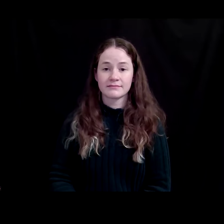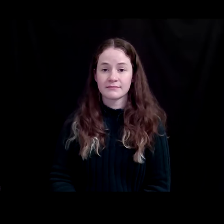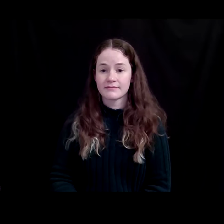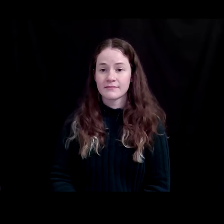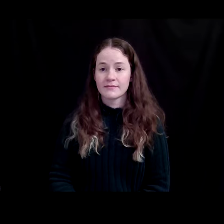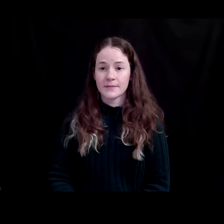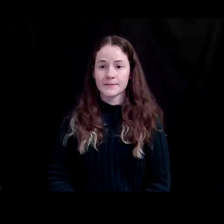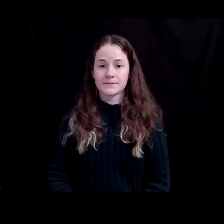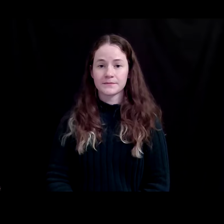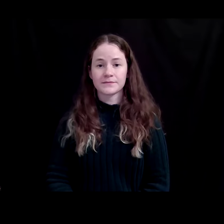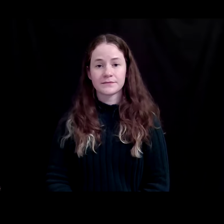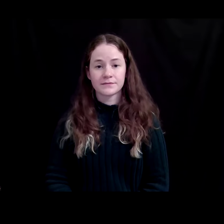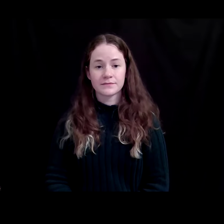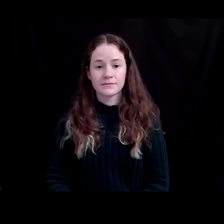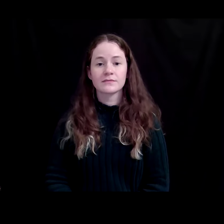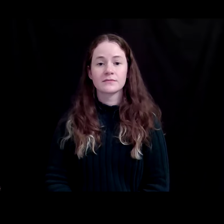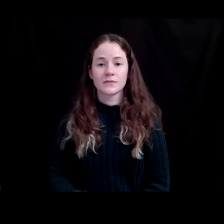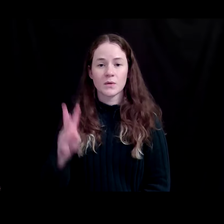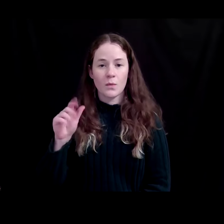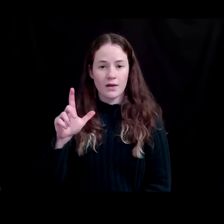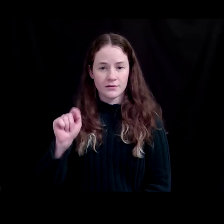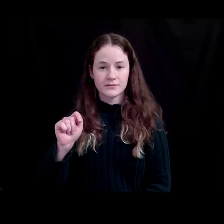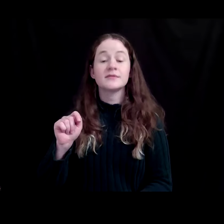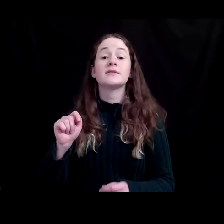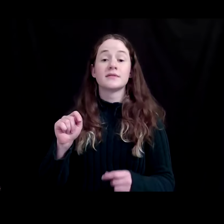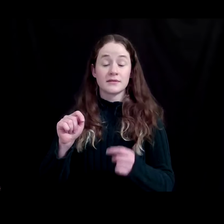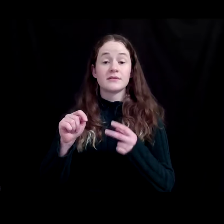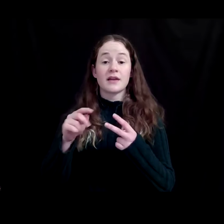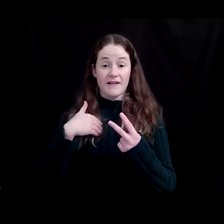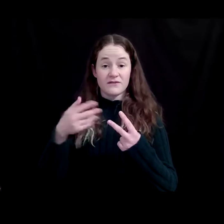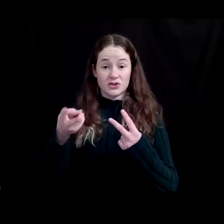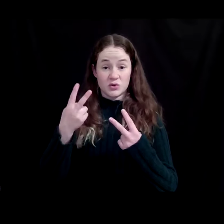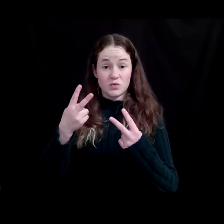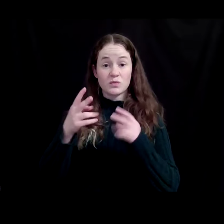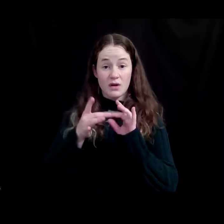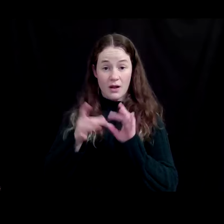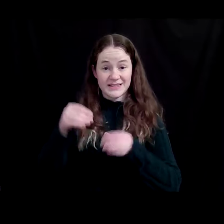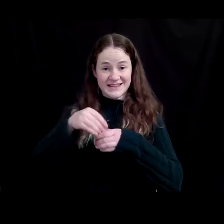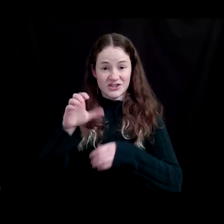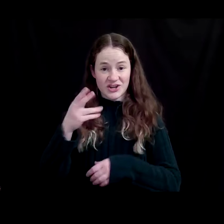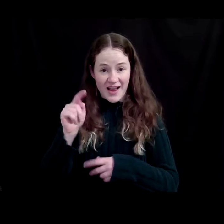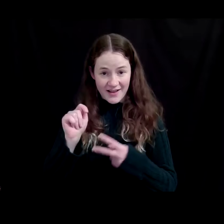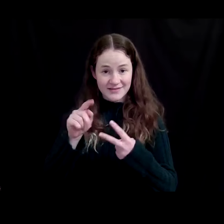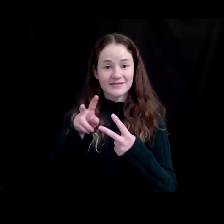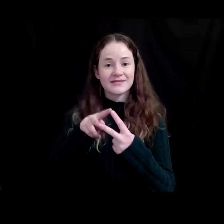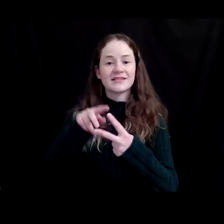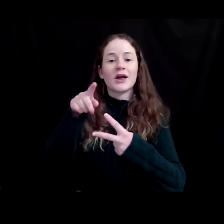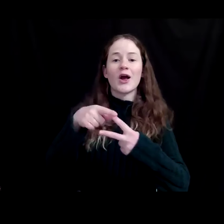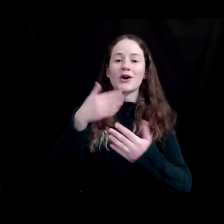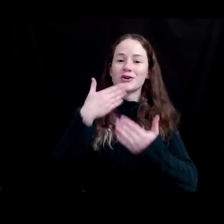And we had we have two comments in the chat. Good stuff, Emma is the first one.